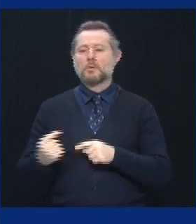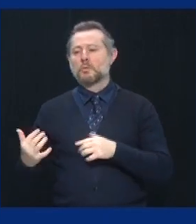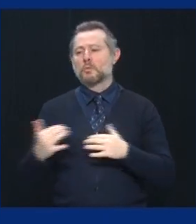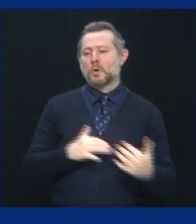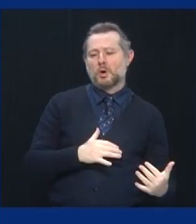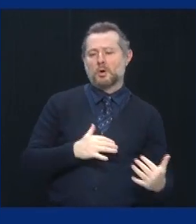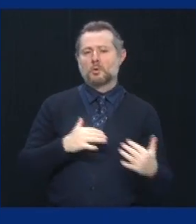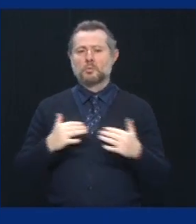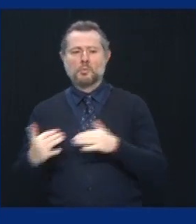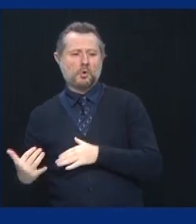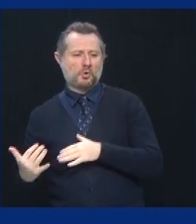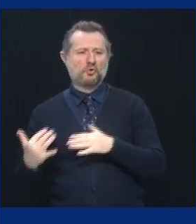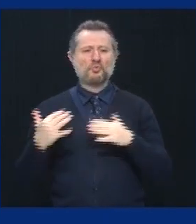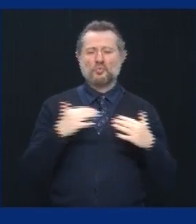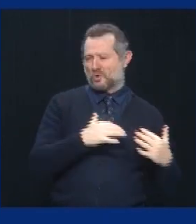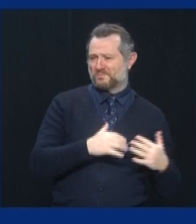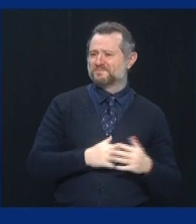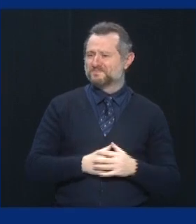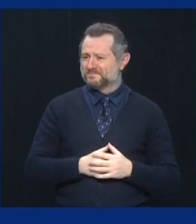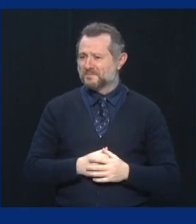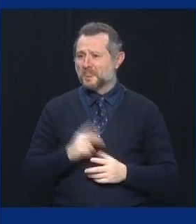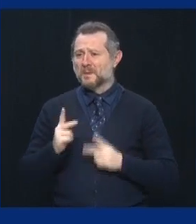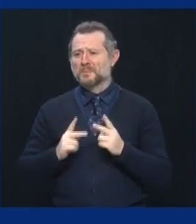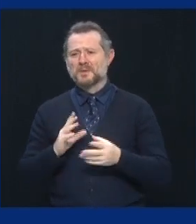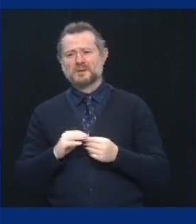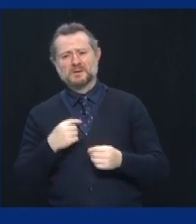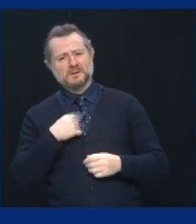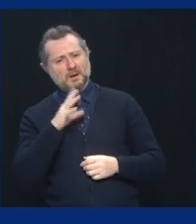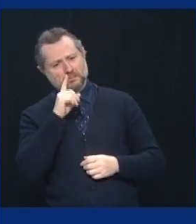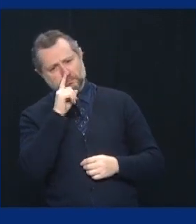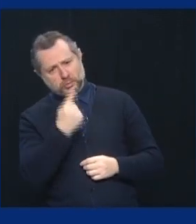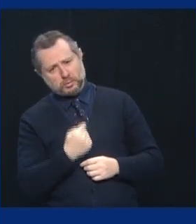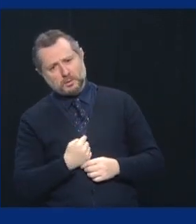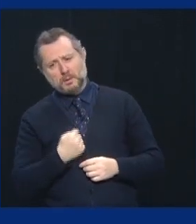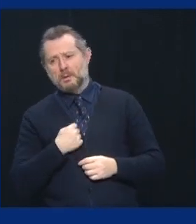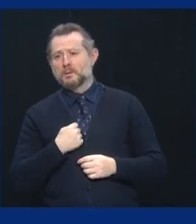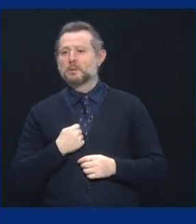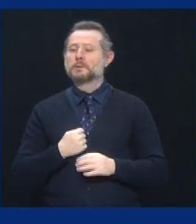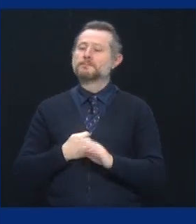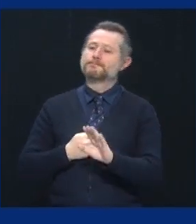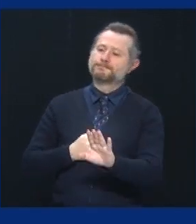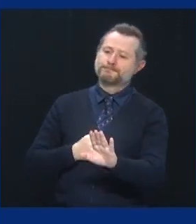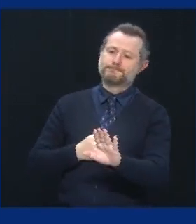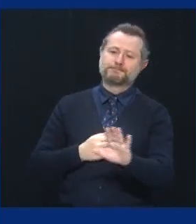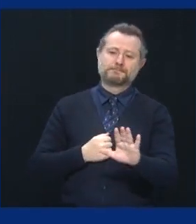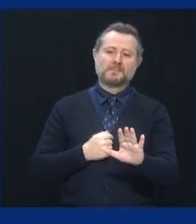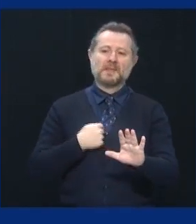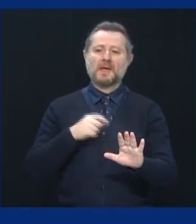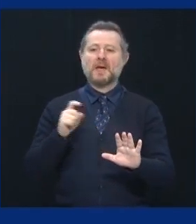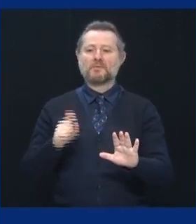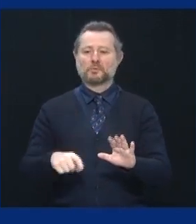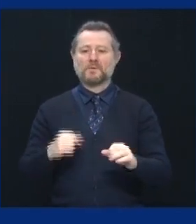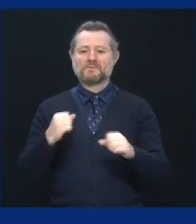YOU ARE AT WAR, RIGHT? WE HAD GENERATIONS THAT SPENT YEARS AT WAR. THE CONCEPT OF FATIGUE.